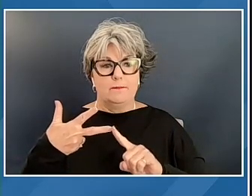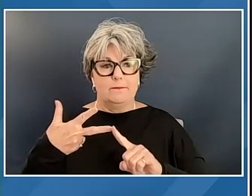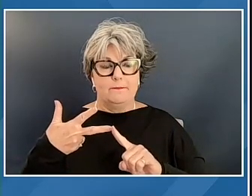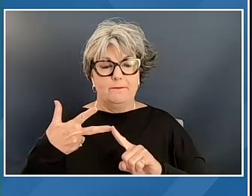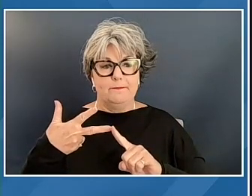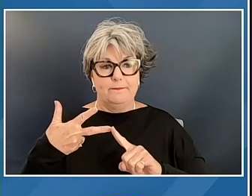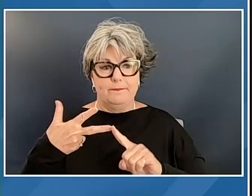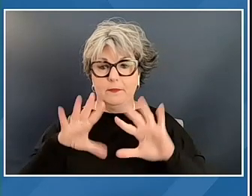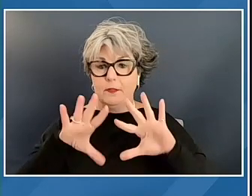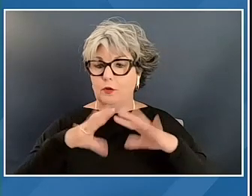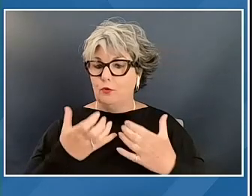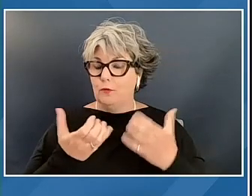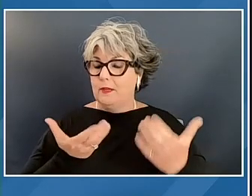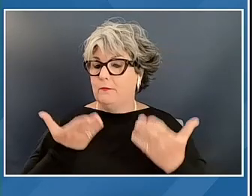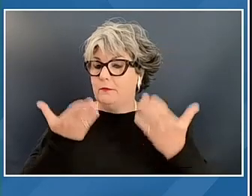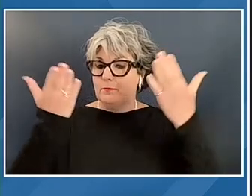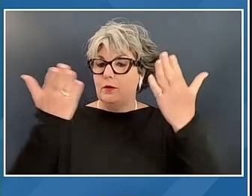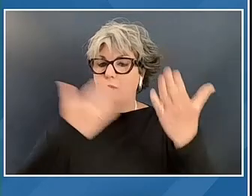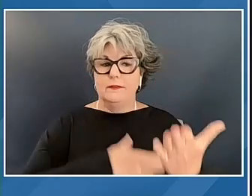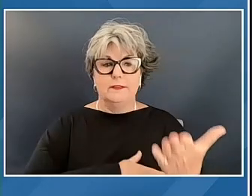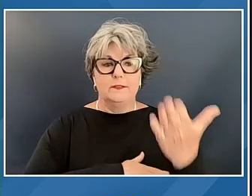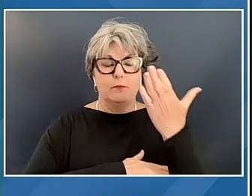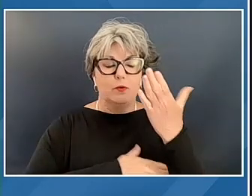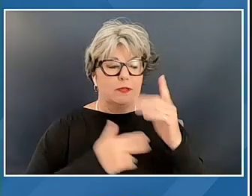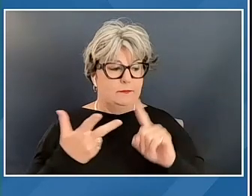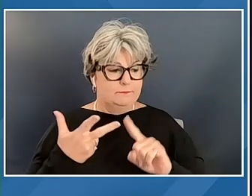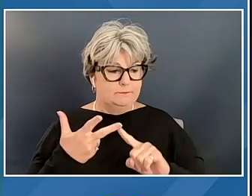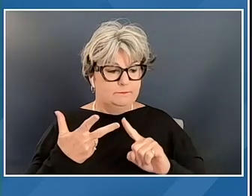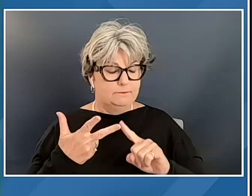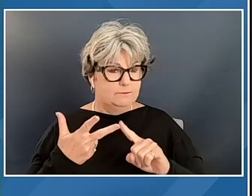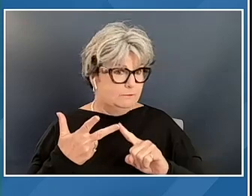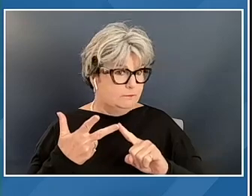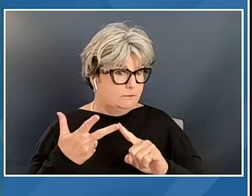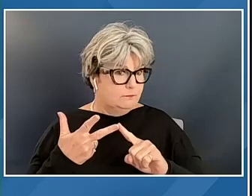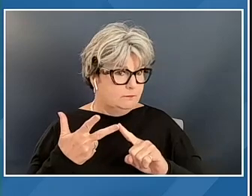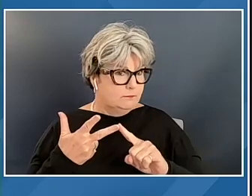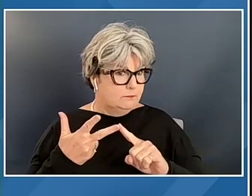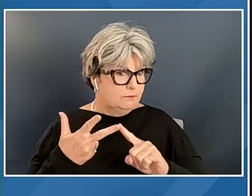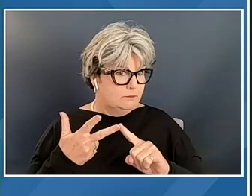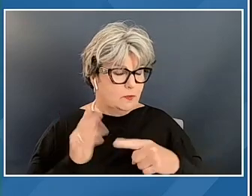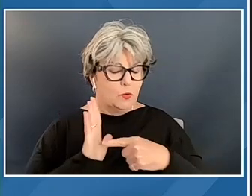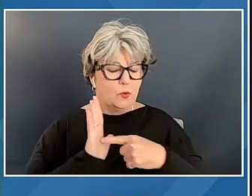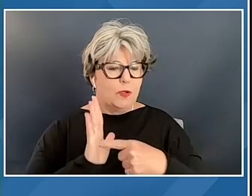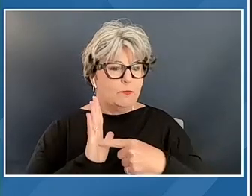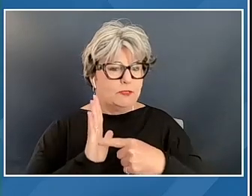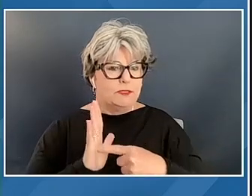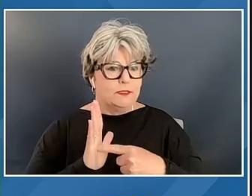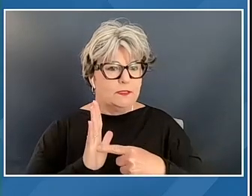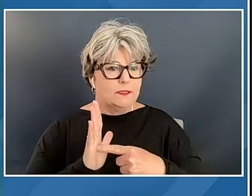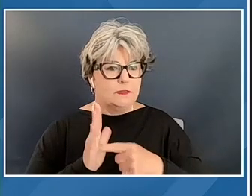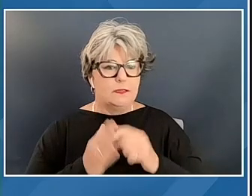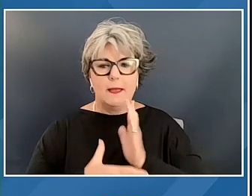was proposed this morning. Council representing medium income borrowers.